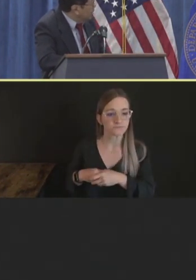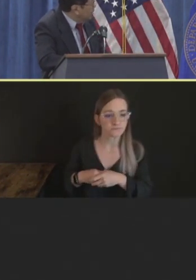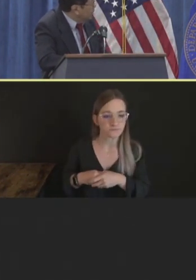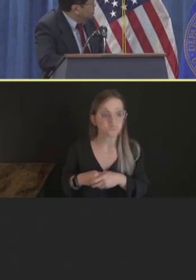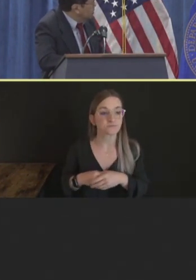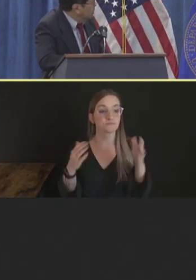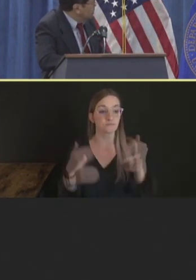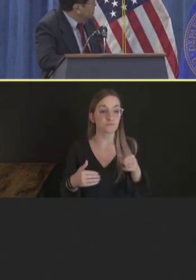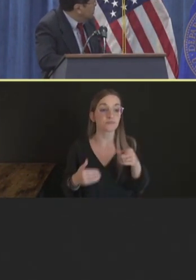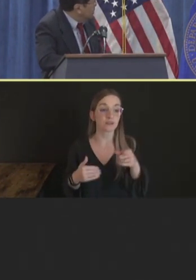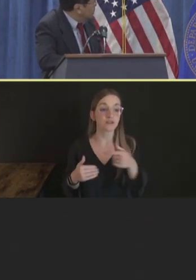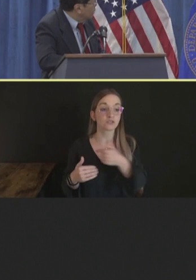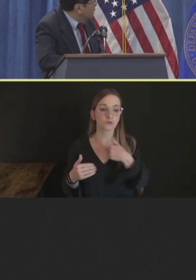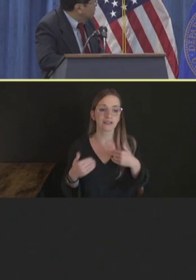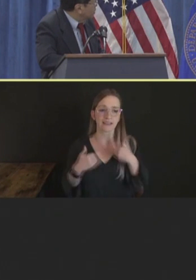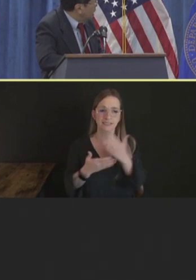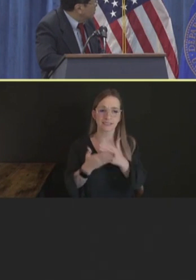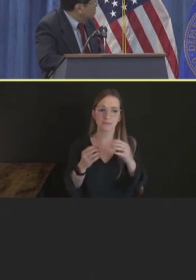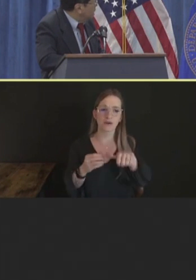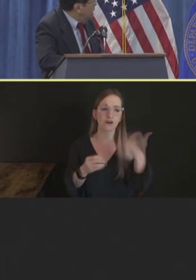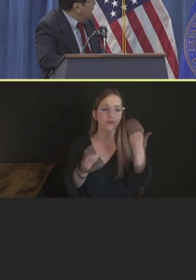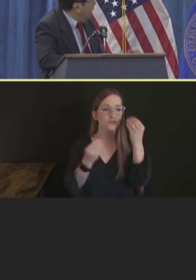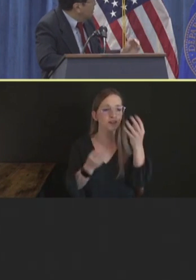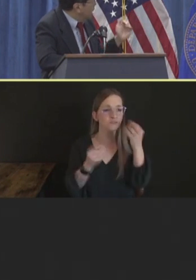and they are again listed on the right and the bottom.